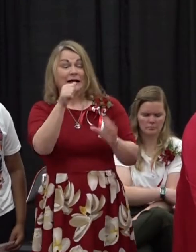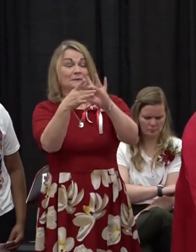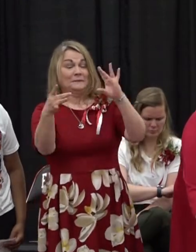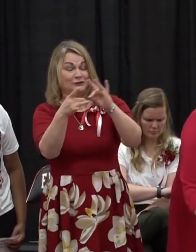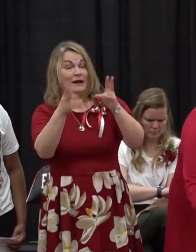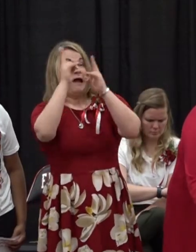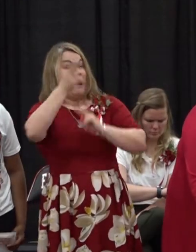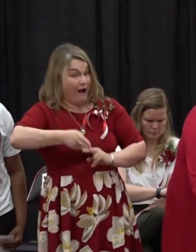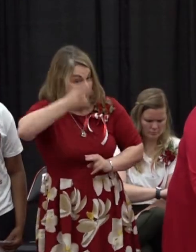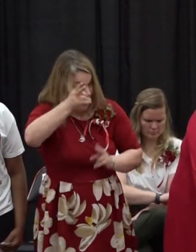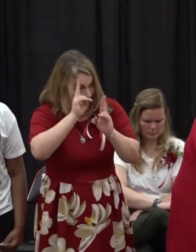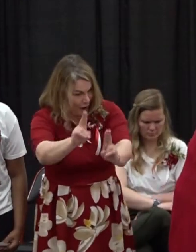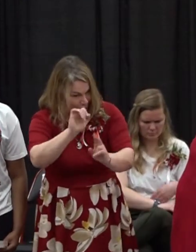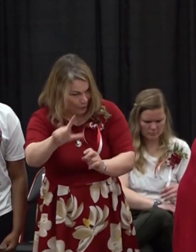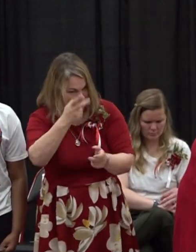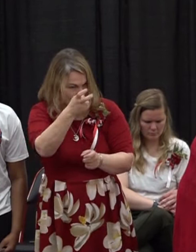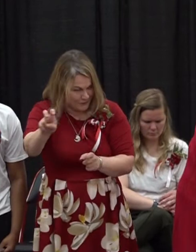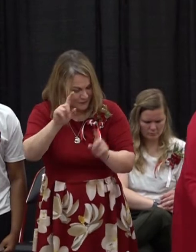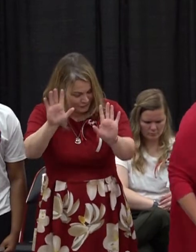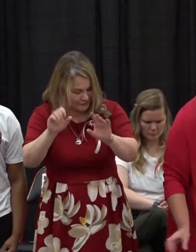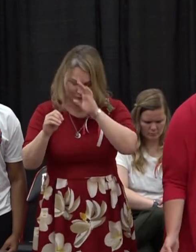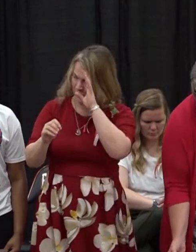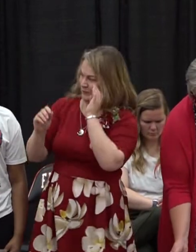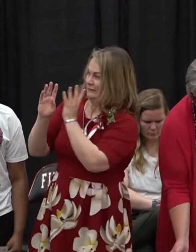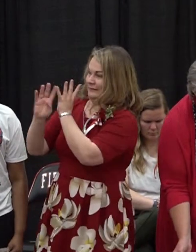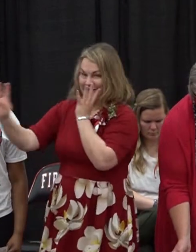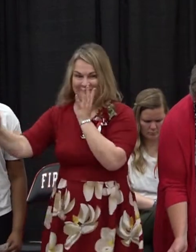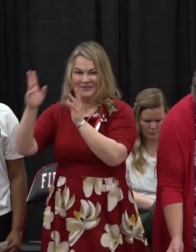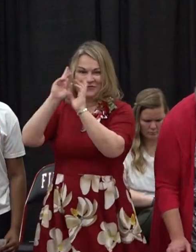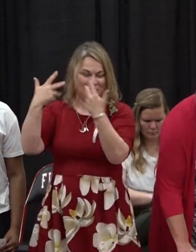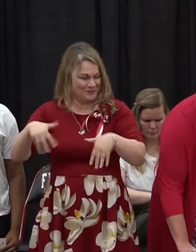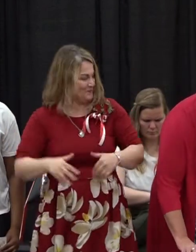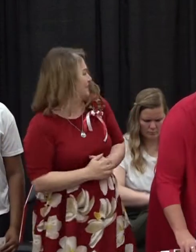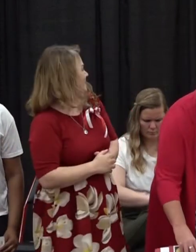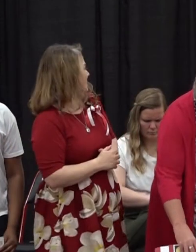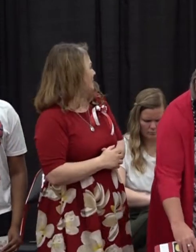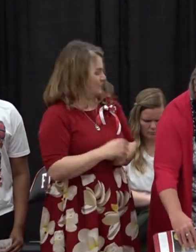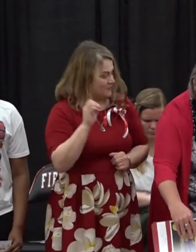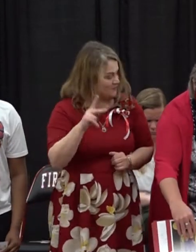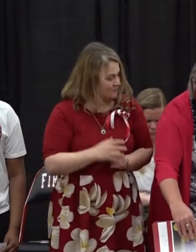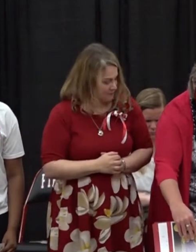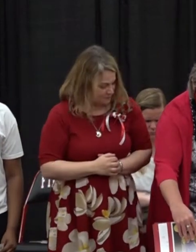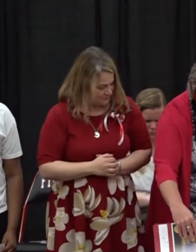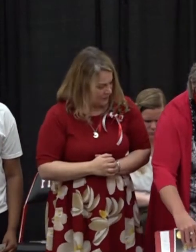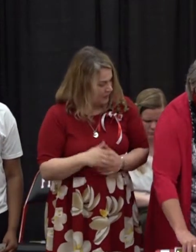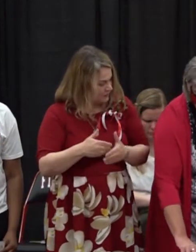I apologize. I did not mention that these last three are also on the high honor roll.